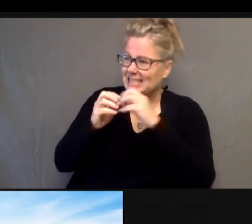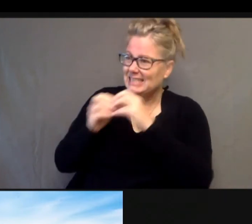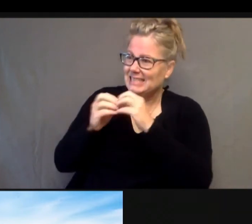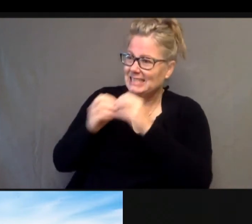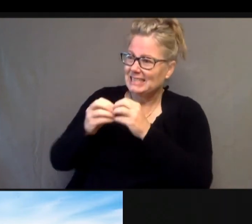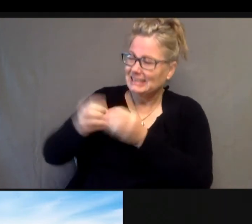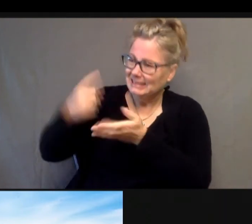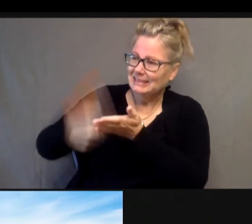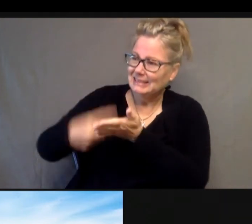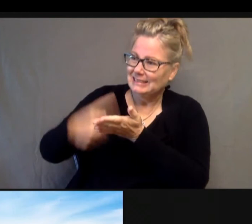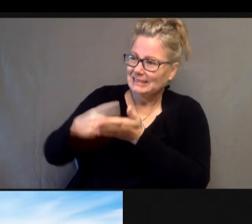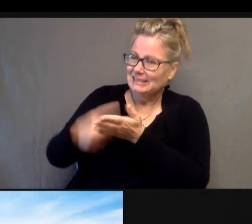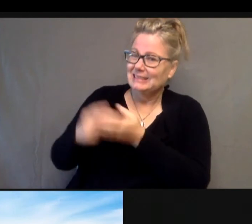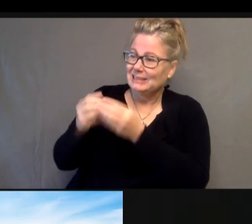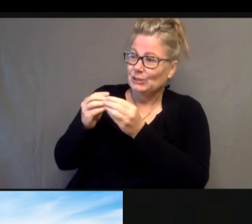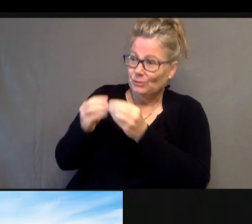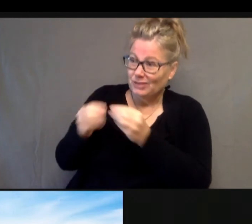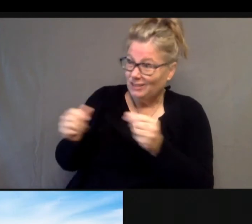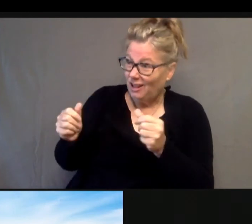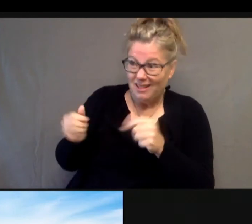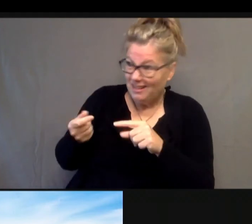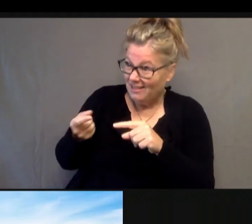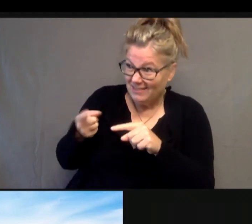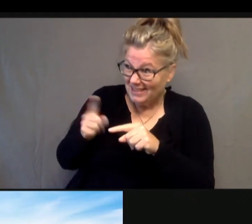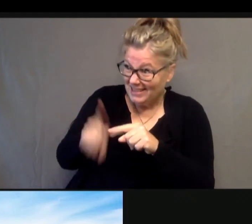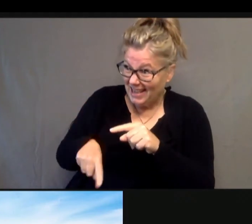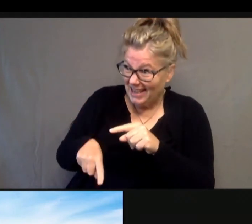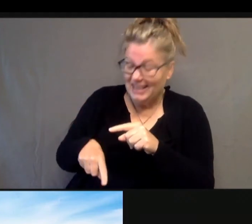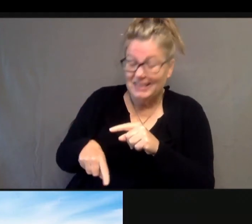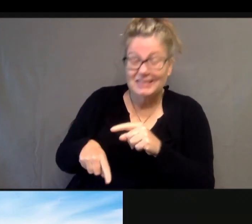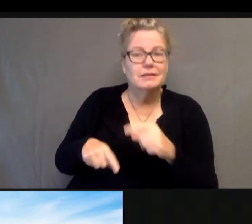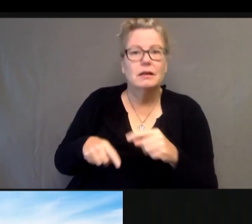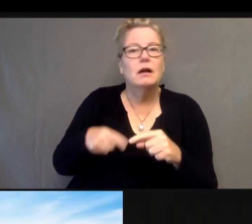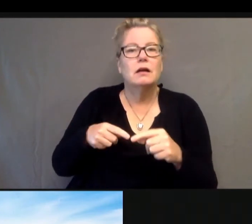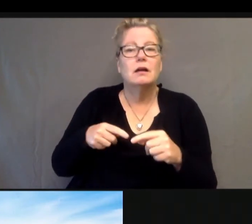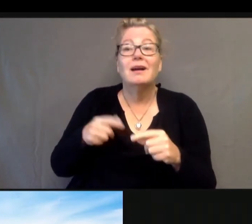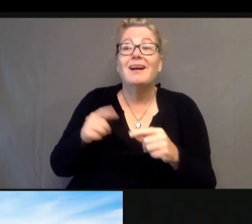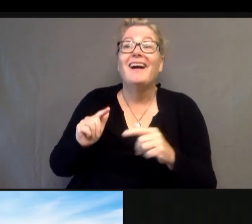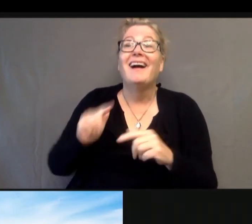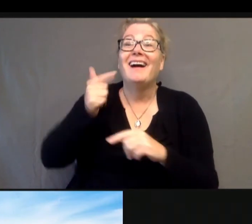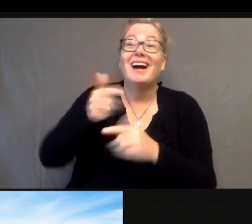without suing are unable to do so due to lack of resources. So that's another issue.